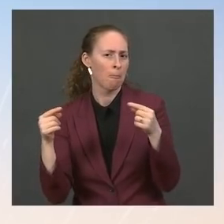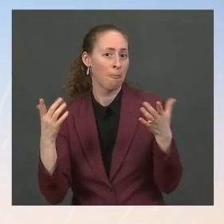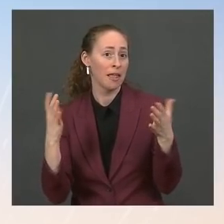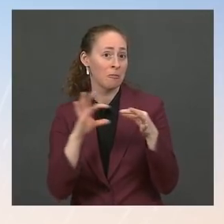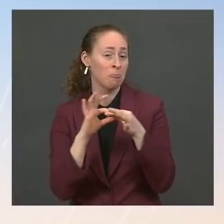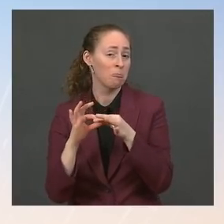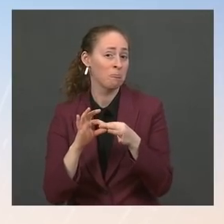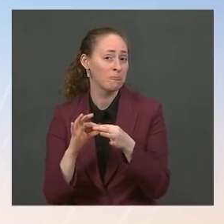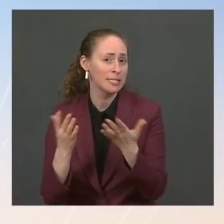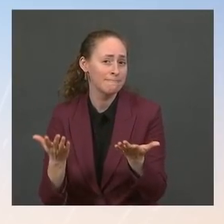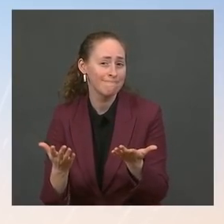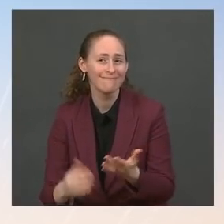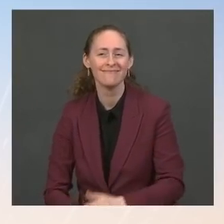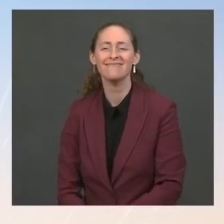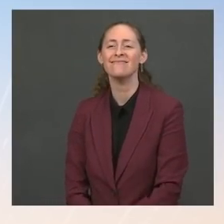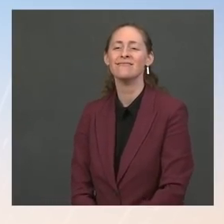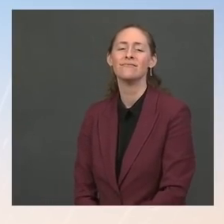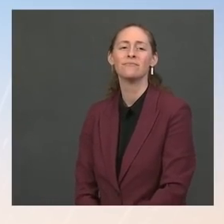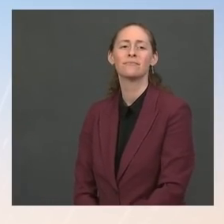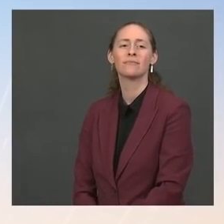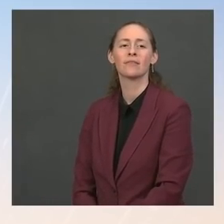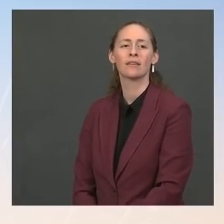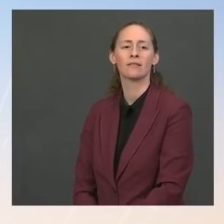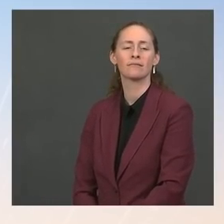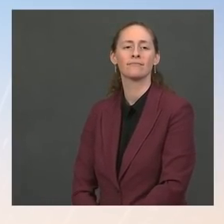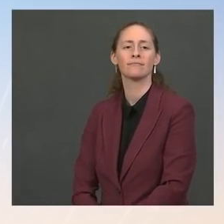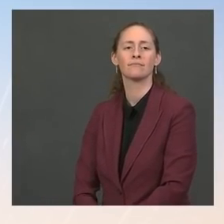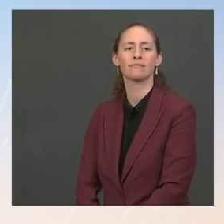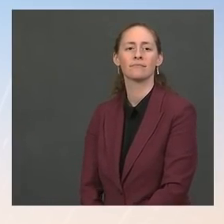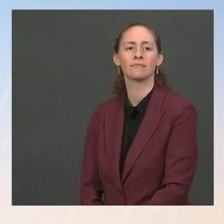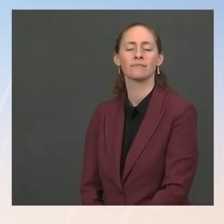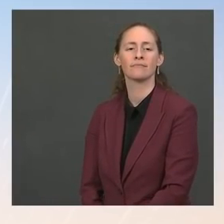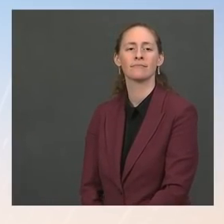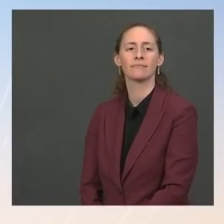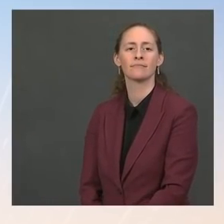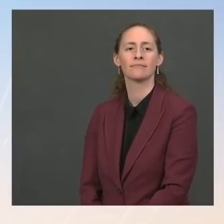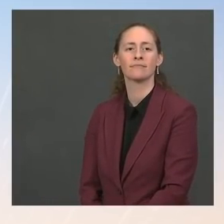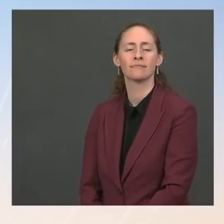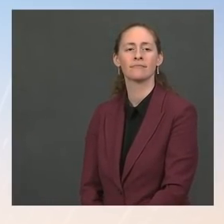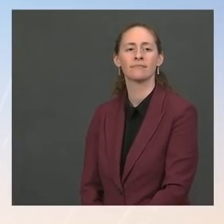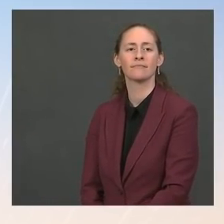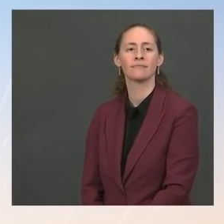some 9 million people quit their jobs, and I don't know that they're all going to new jobs.